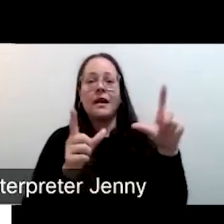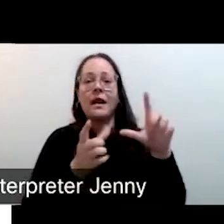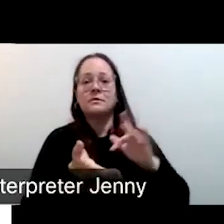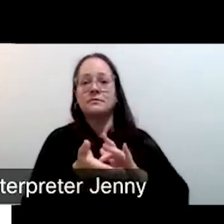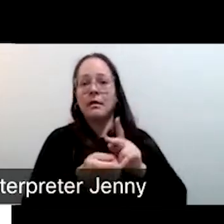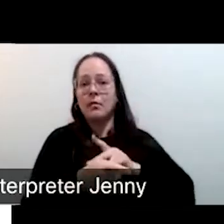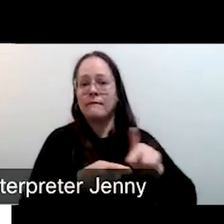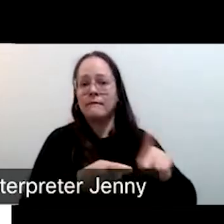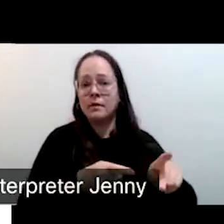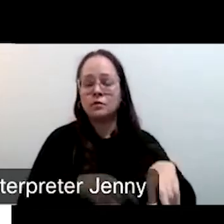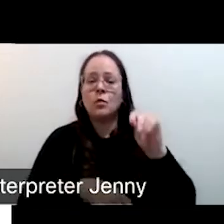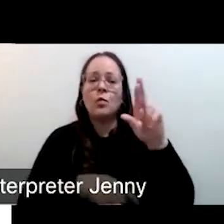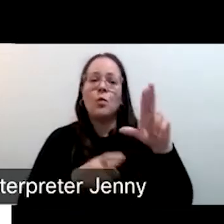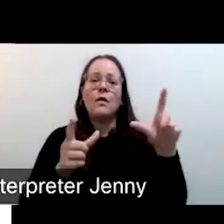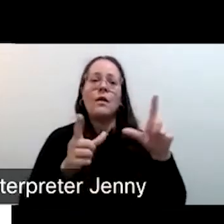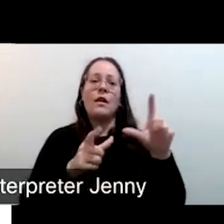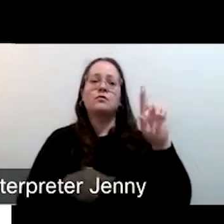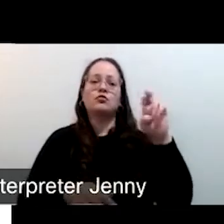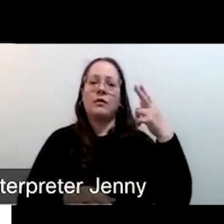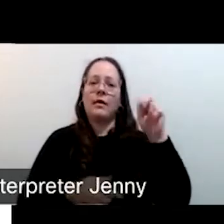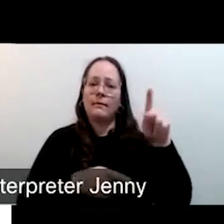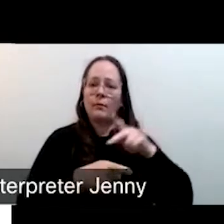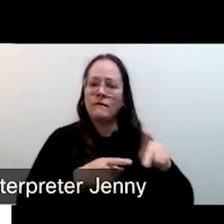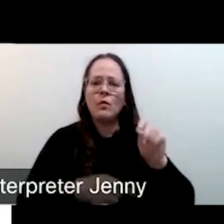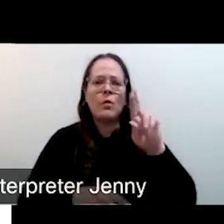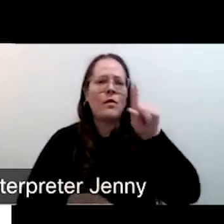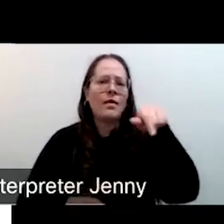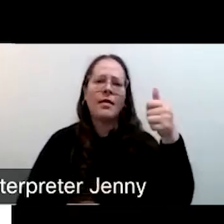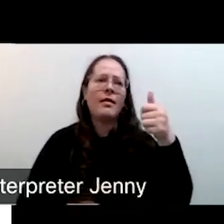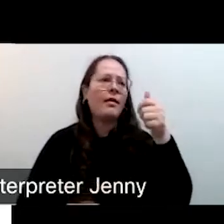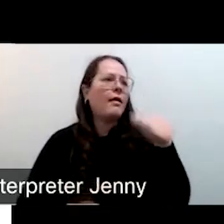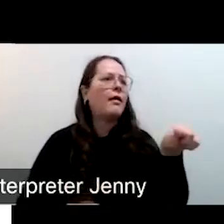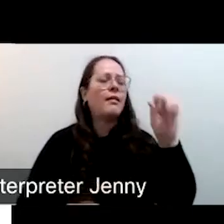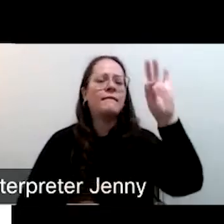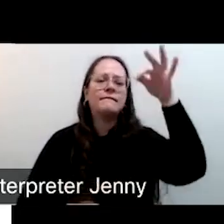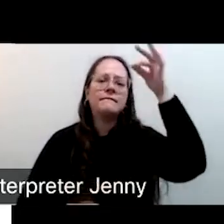rehabilitation professional, or any federal, state, District of Columbia, or U.S. territory